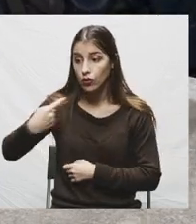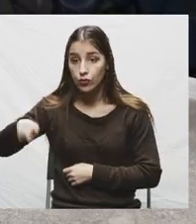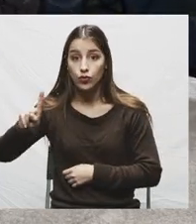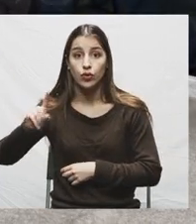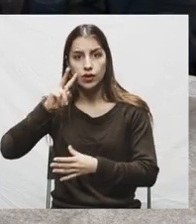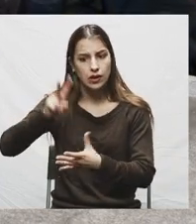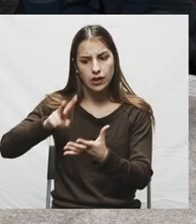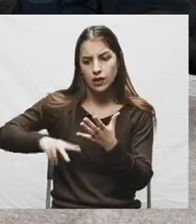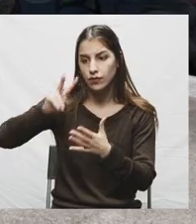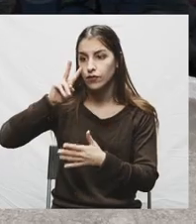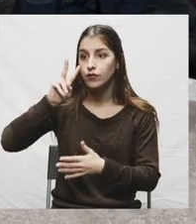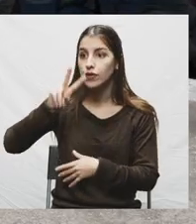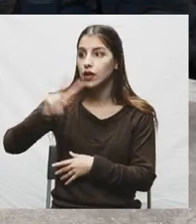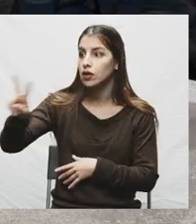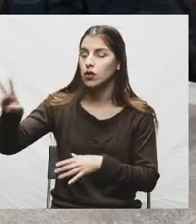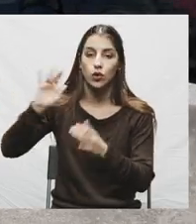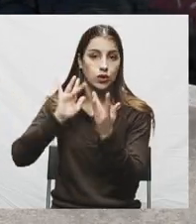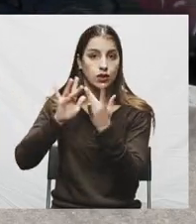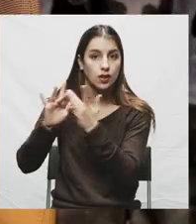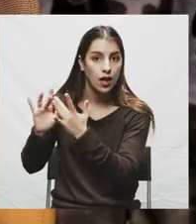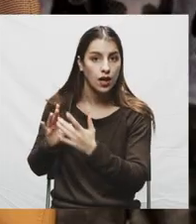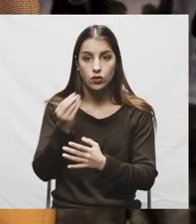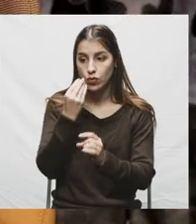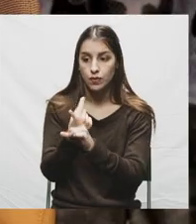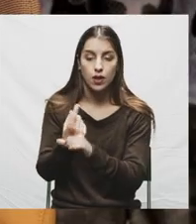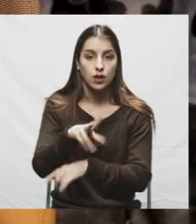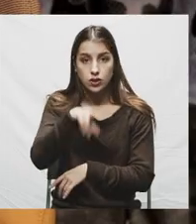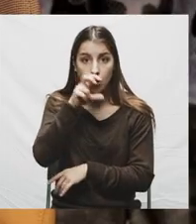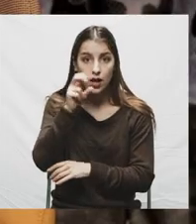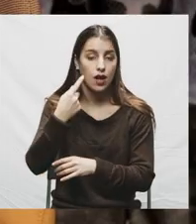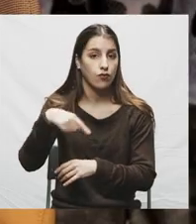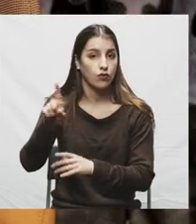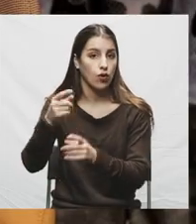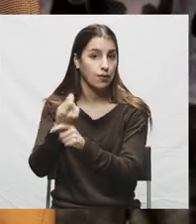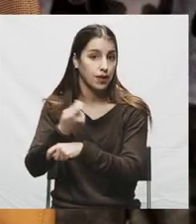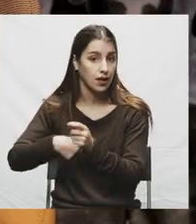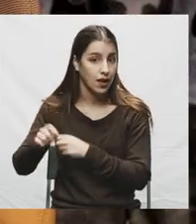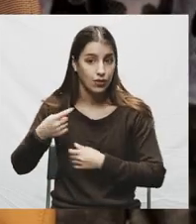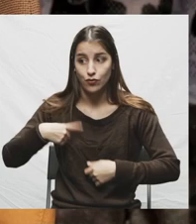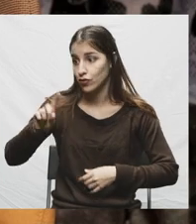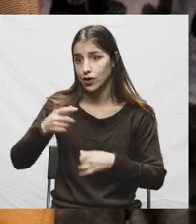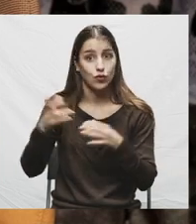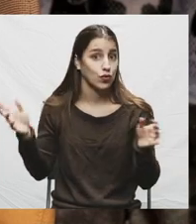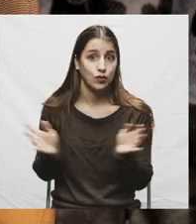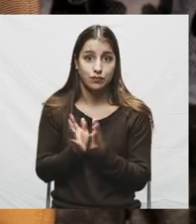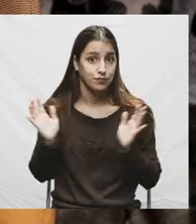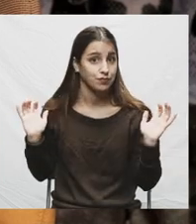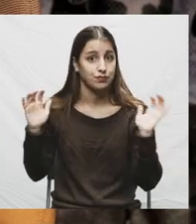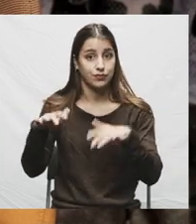Thus, I went. I went observing, reading, connecting, eating smelling… went to the market, I went everywhere.